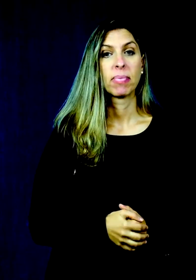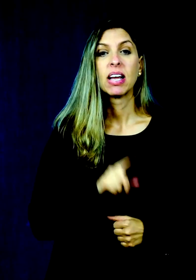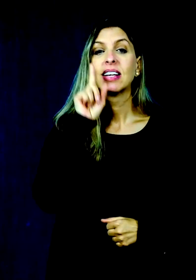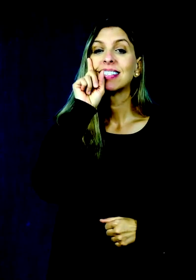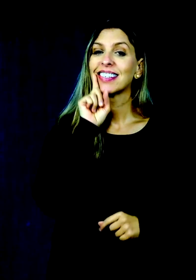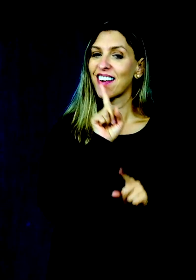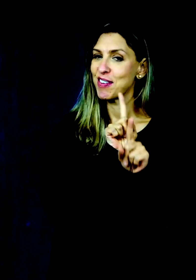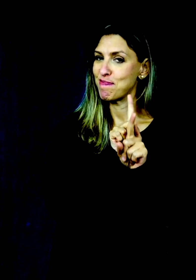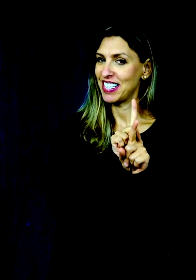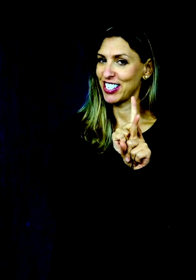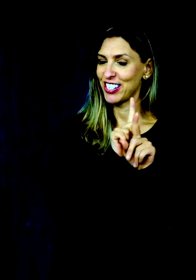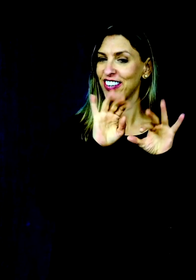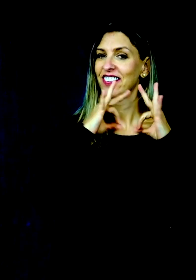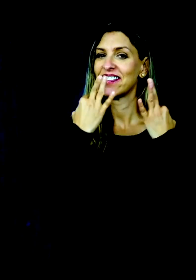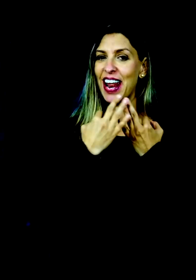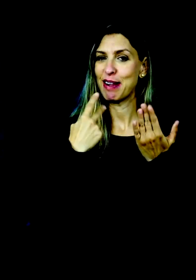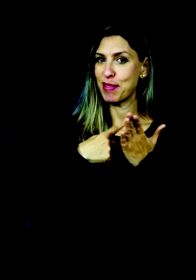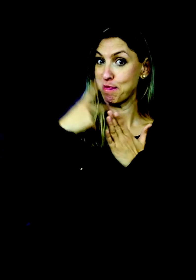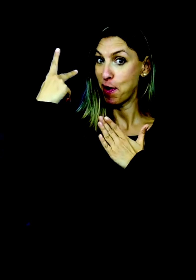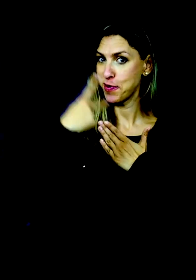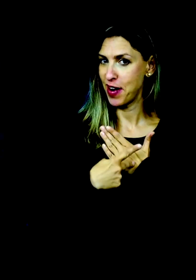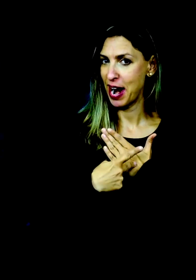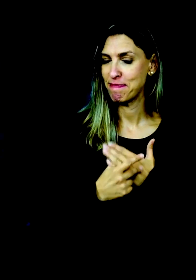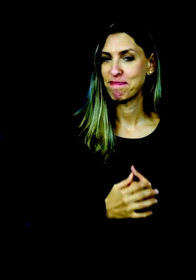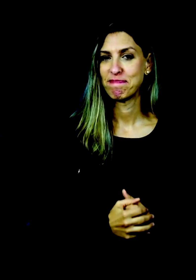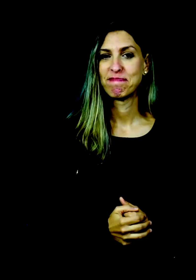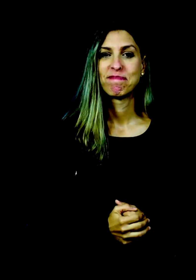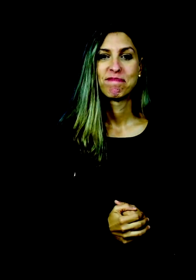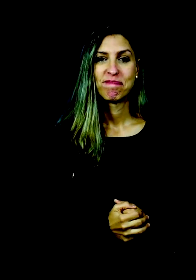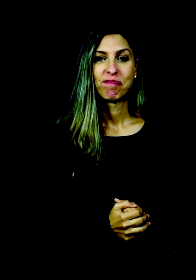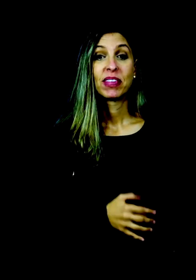Deaf Mentor Family Program